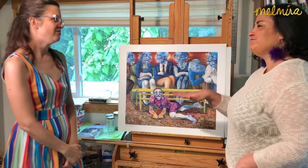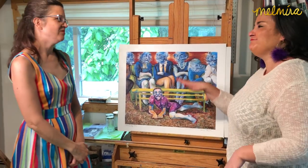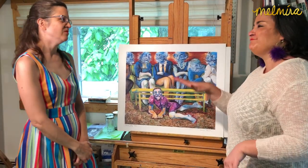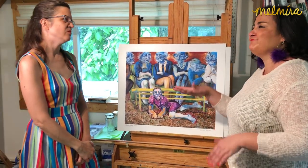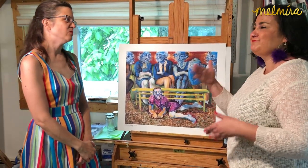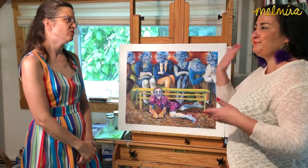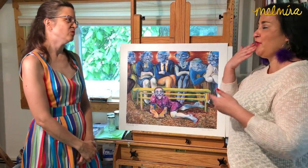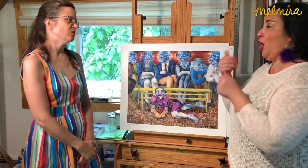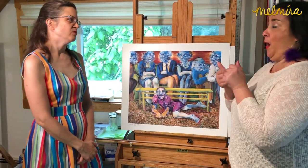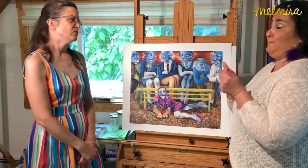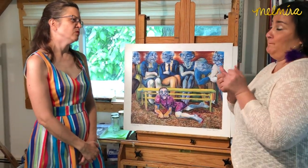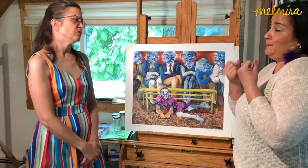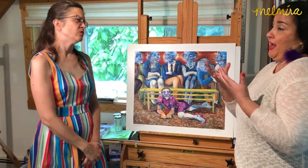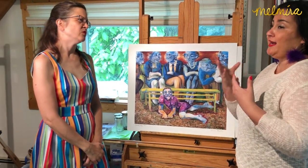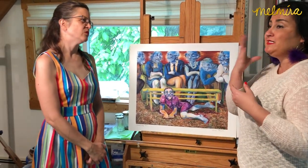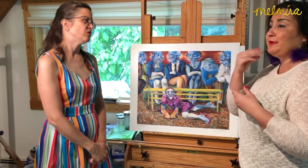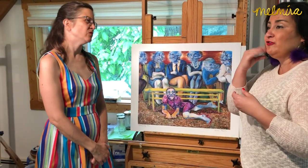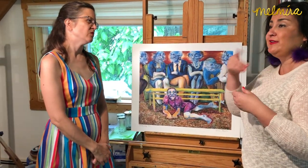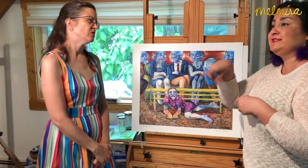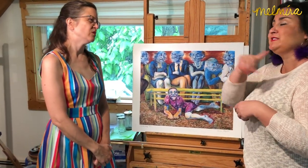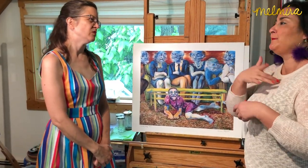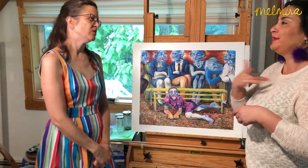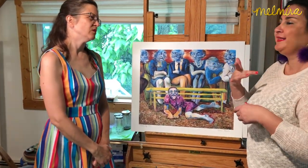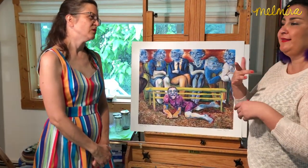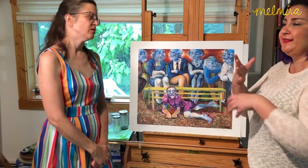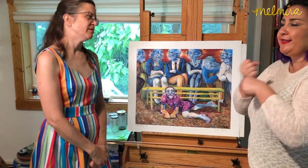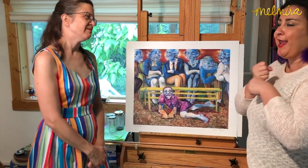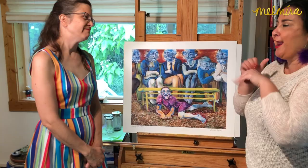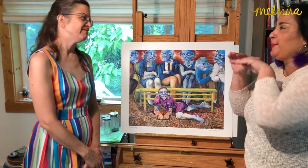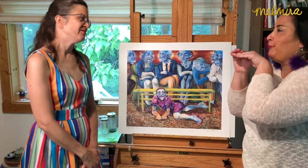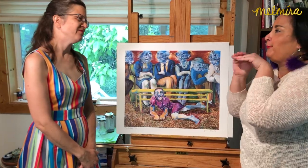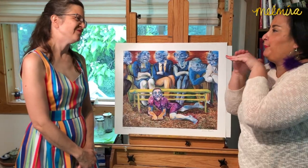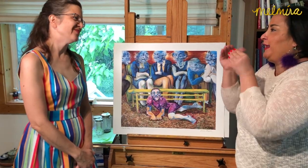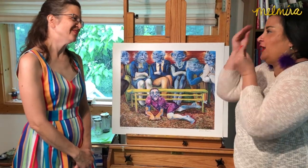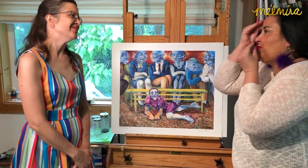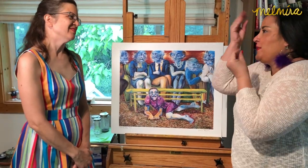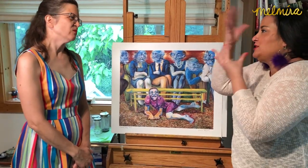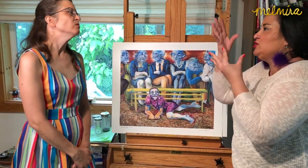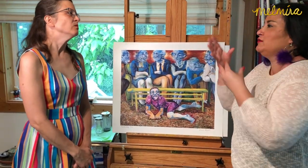Most have experienced only getting minimal information,